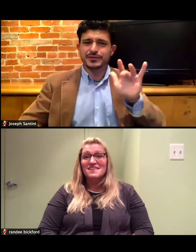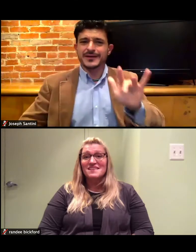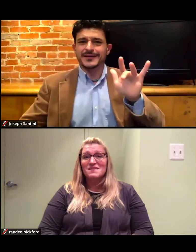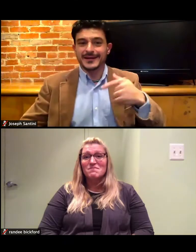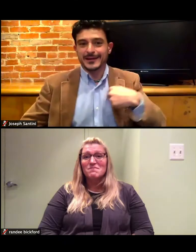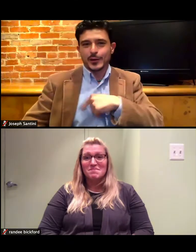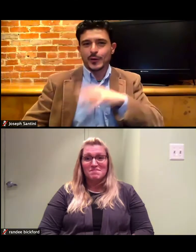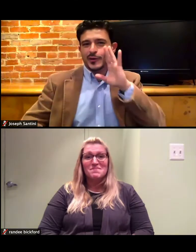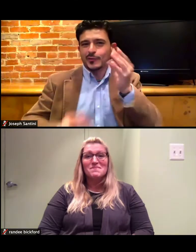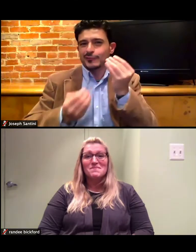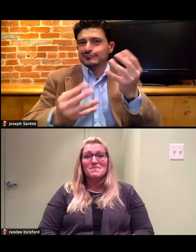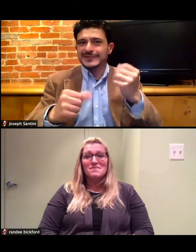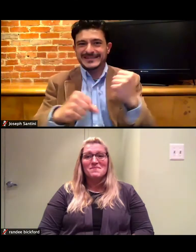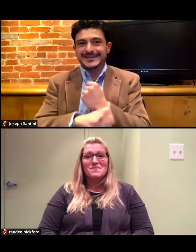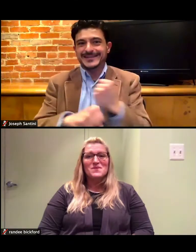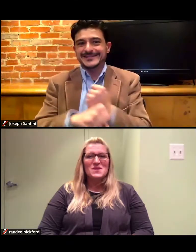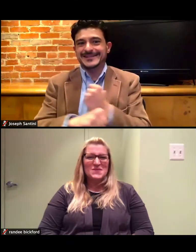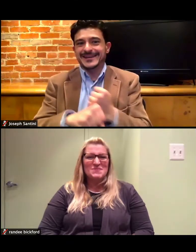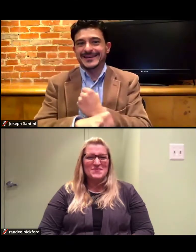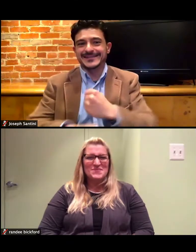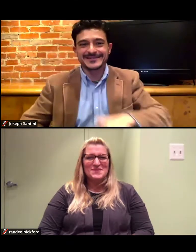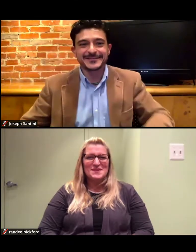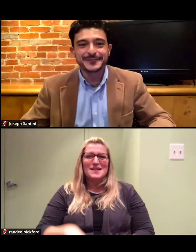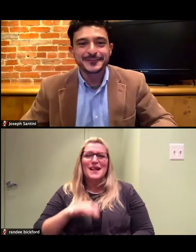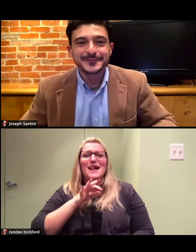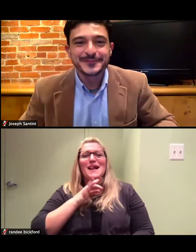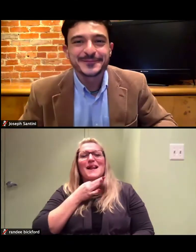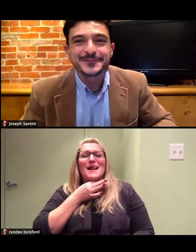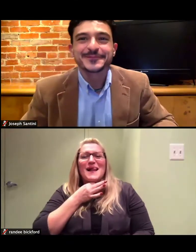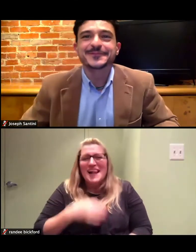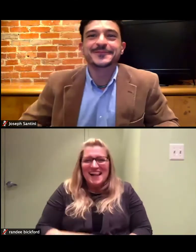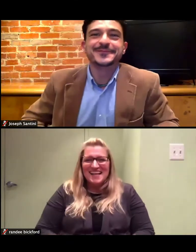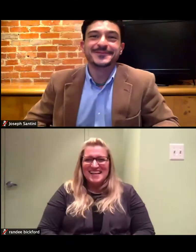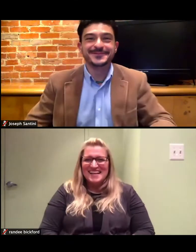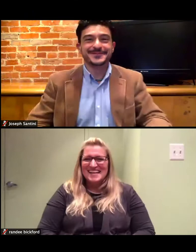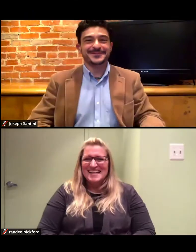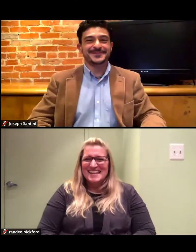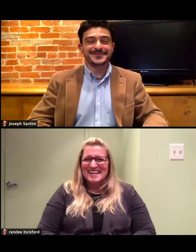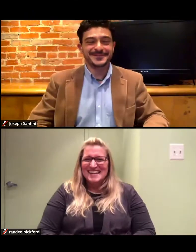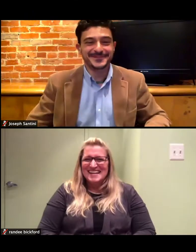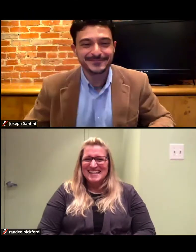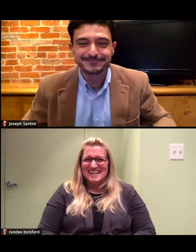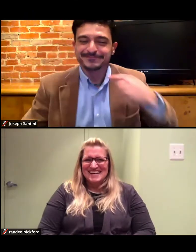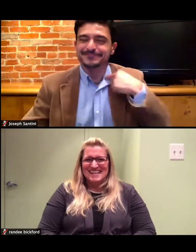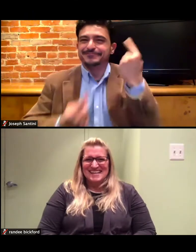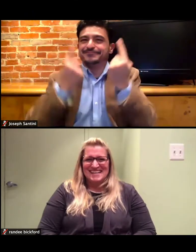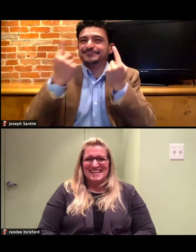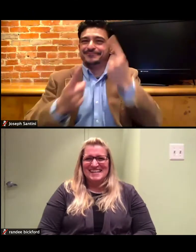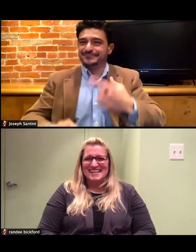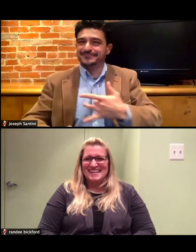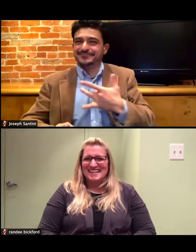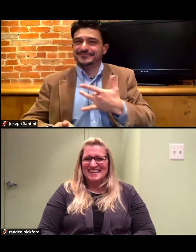social workers, deaf youth? Click which one you are so we can get some statistics about who's on the poll tonight.